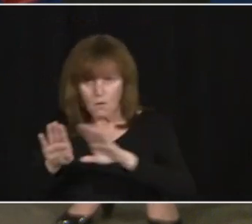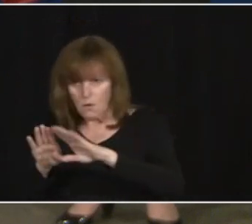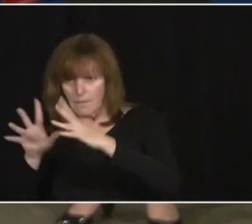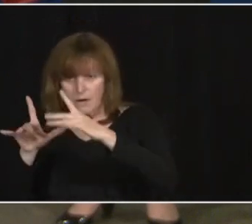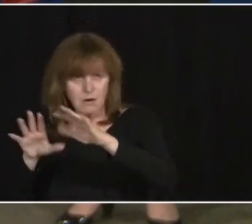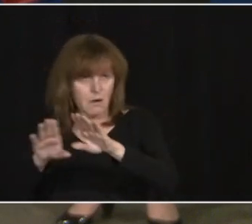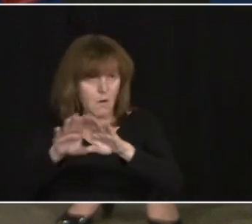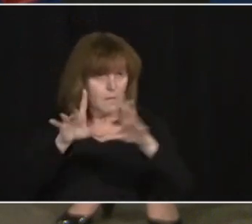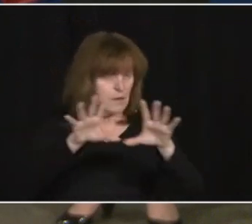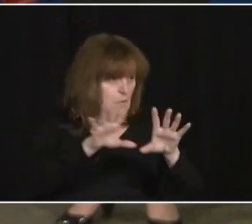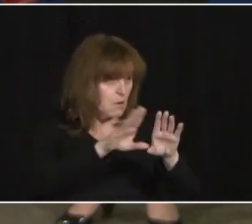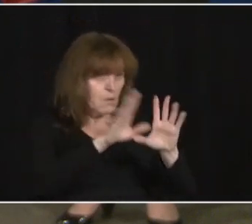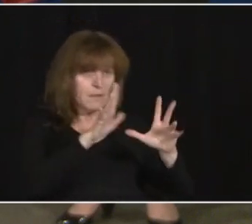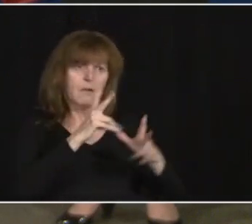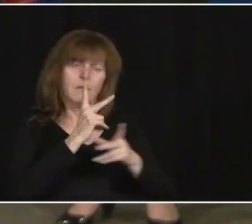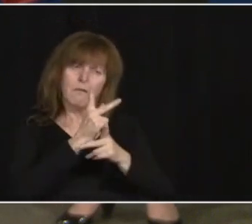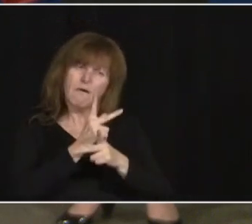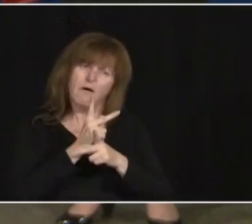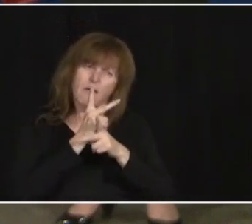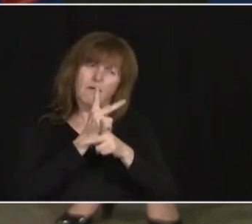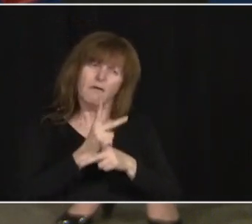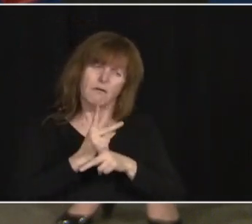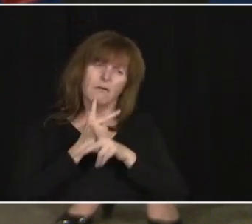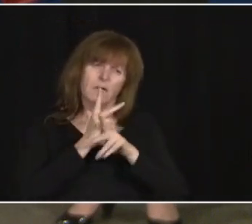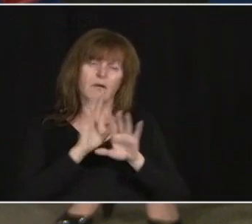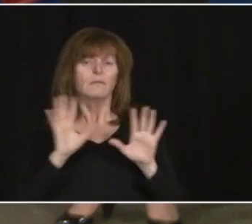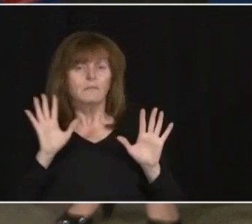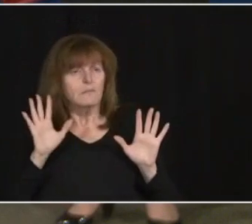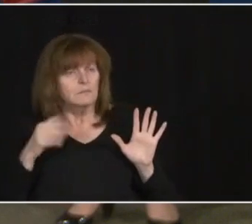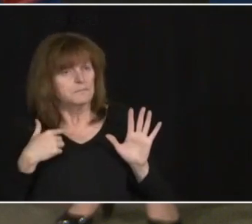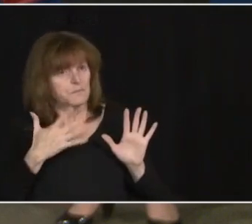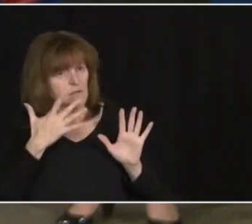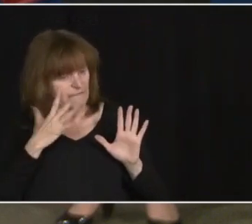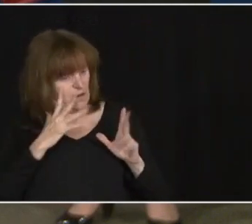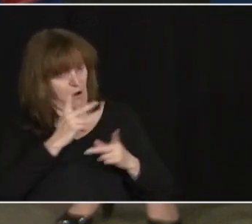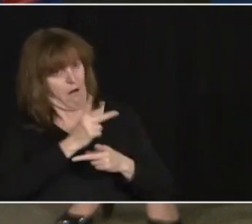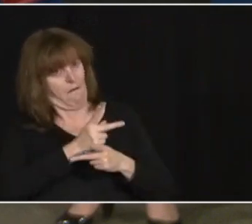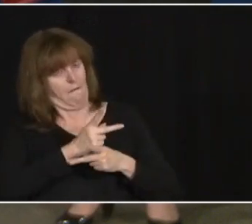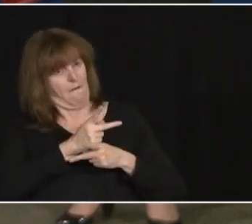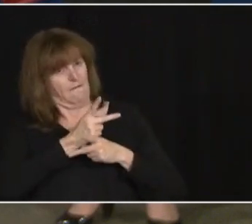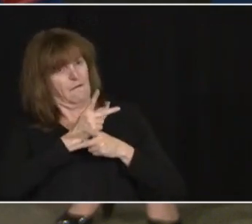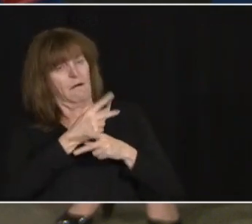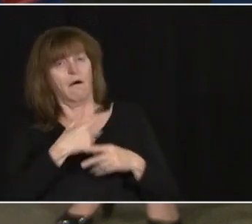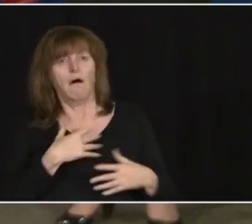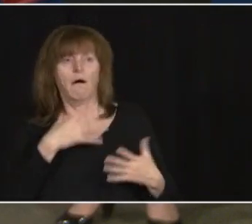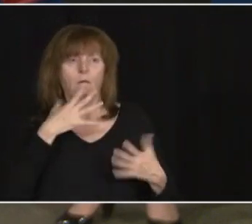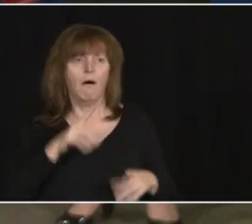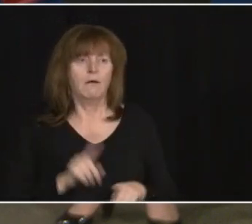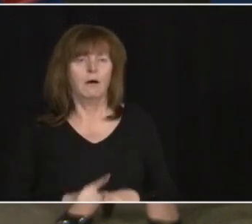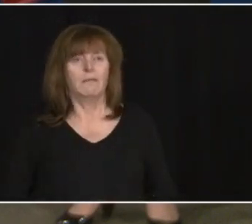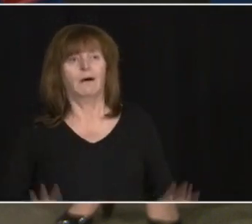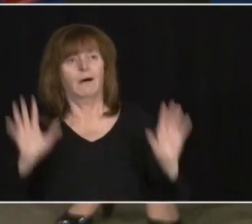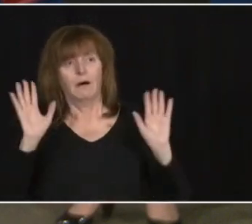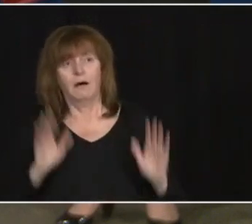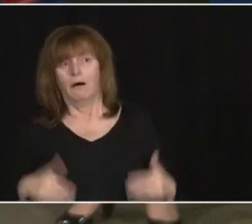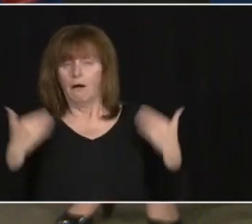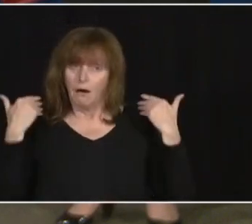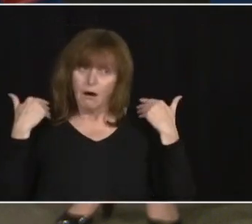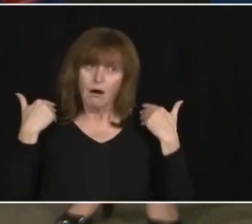And I'd rather be cautious and careful than just open up the economy and have to close it down in September again.